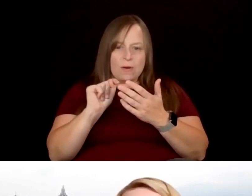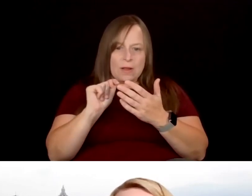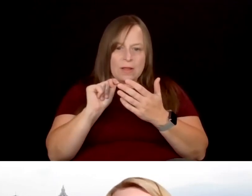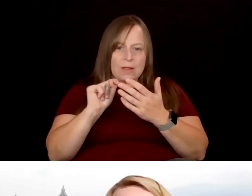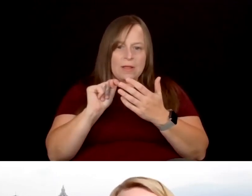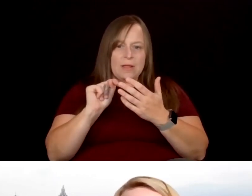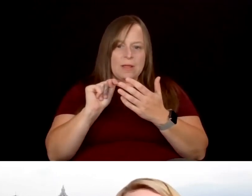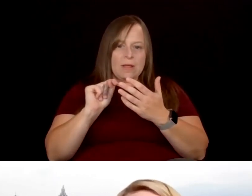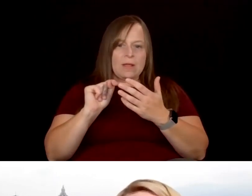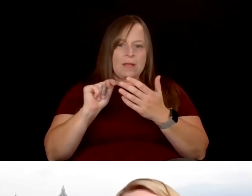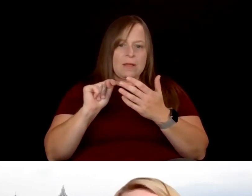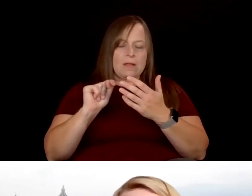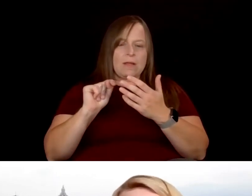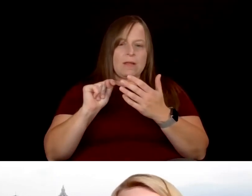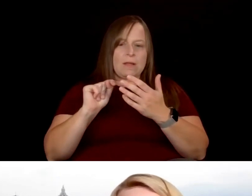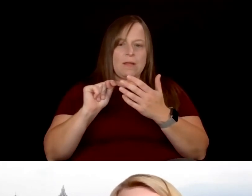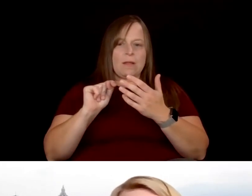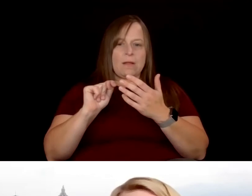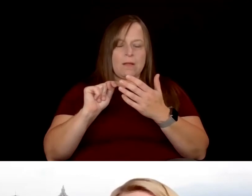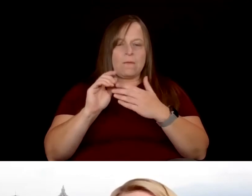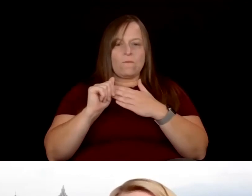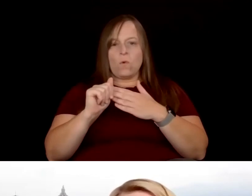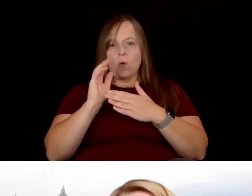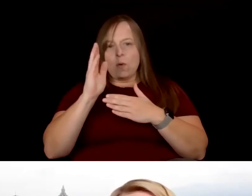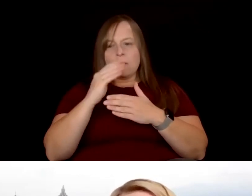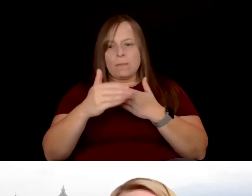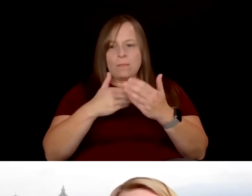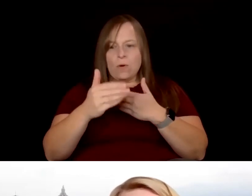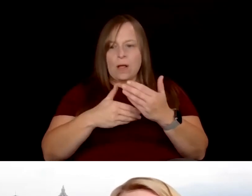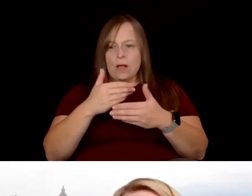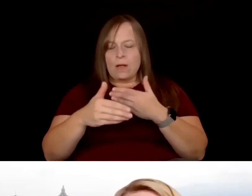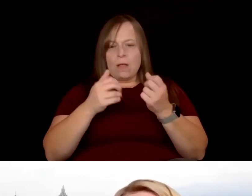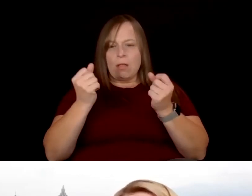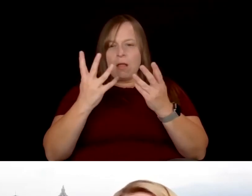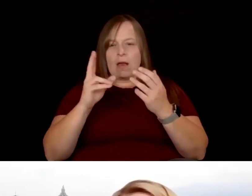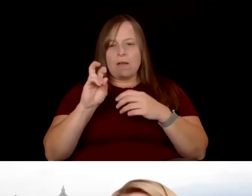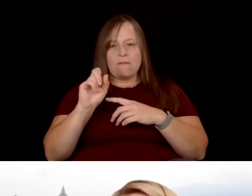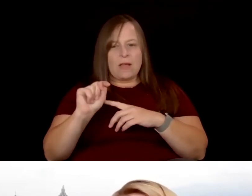and some kind of we're making forward progress because a lot of veterans get frustrated.